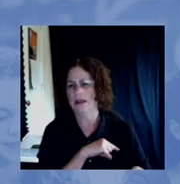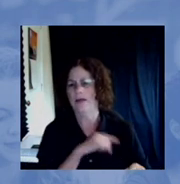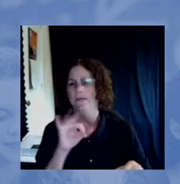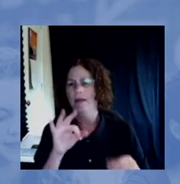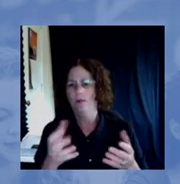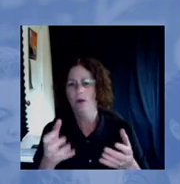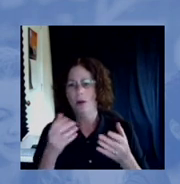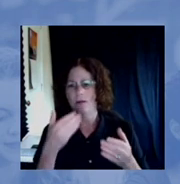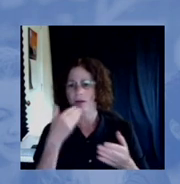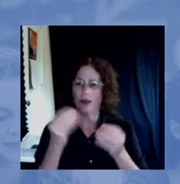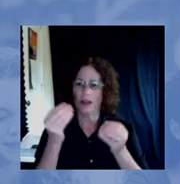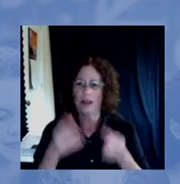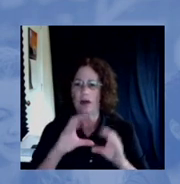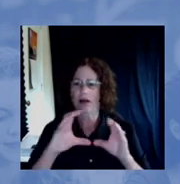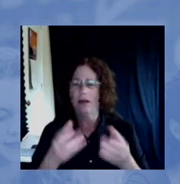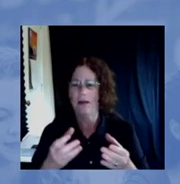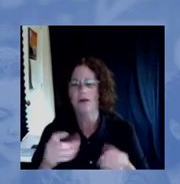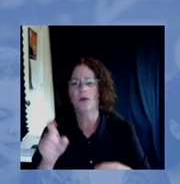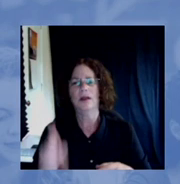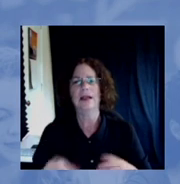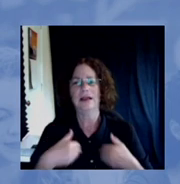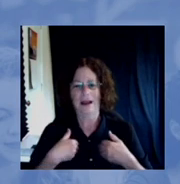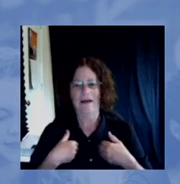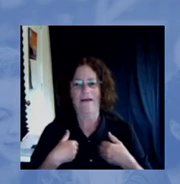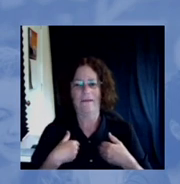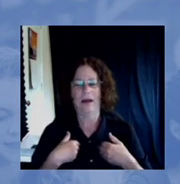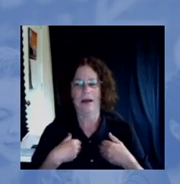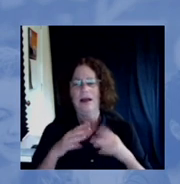CLASSROOM I BELIEVE THAT WE NEED TO HAVE A DIVERSE ARRAY OF TEACHERS IN FRONT OF OUR